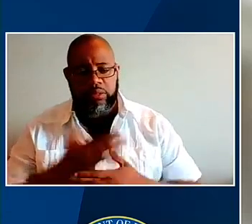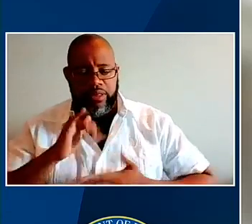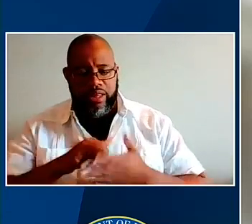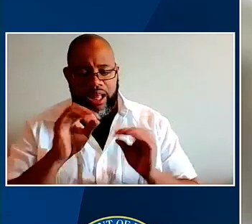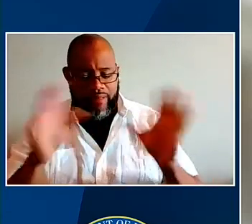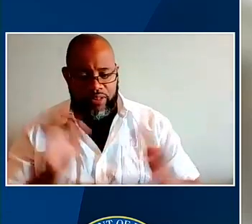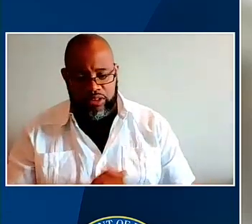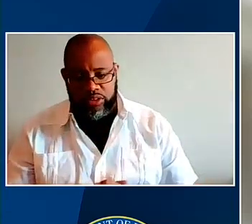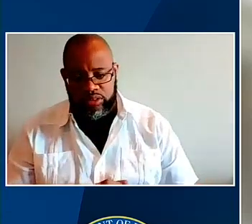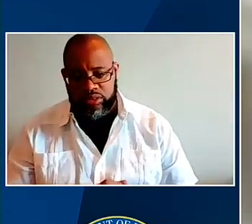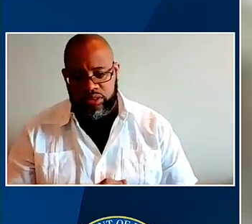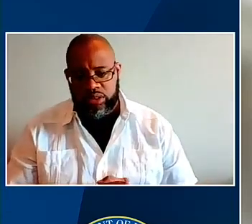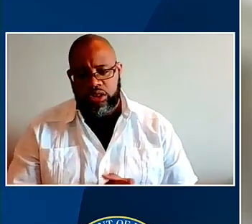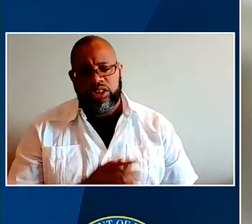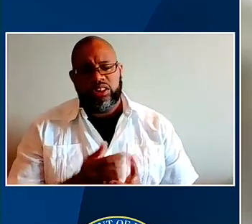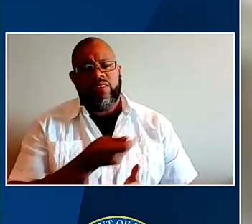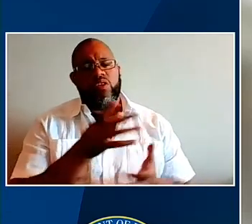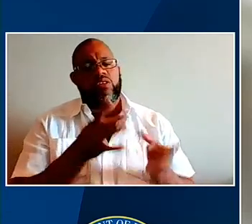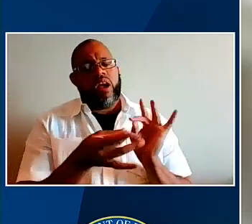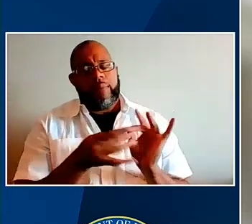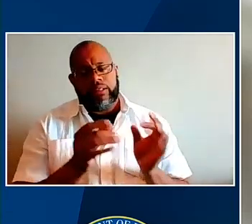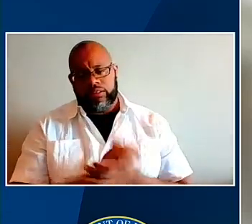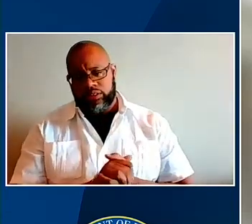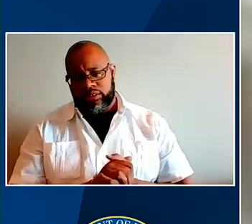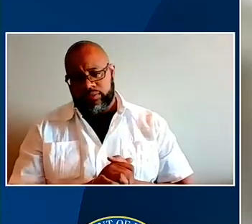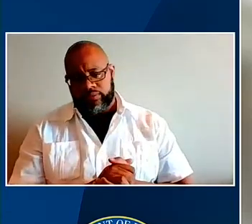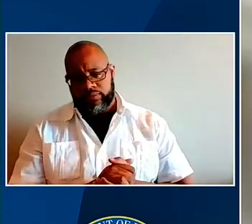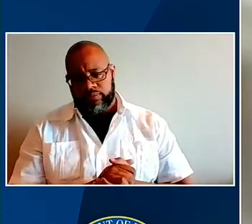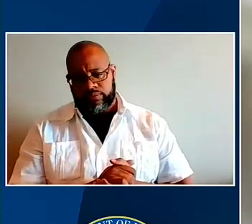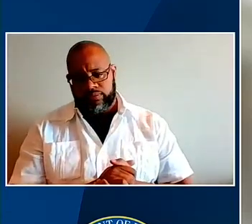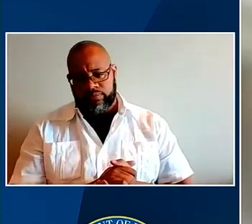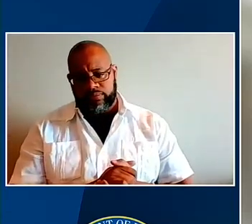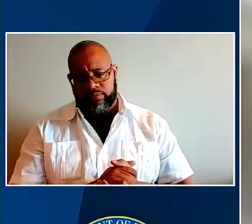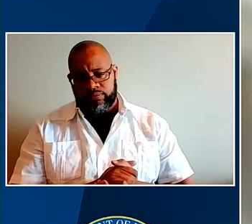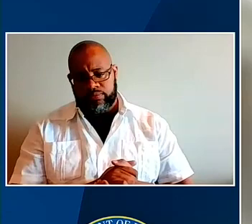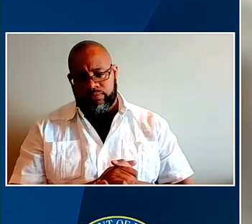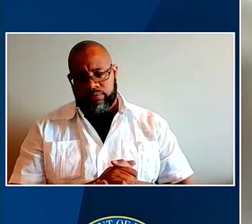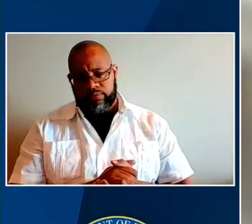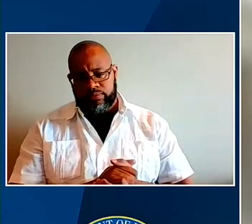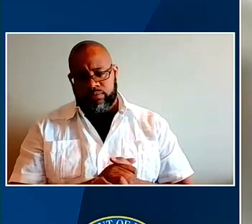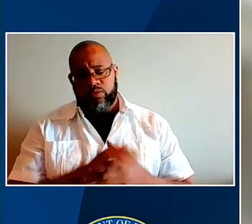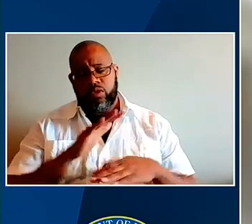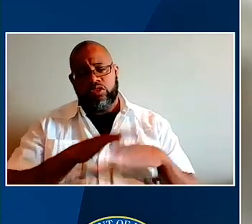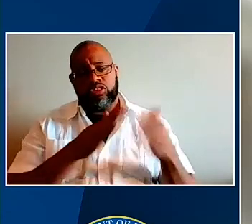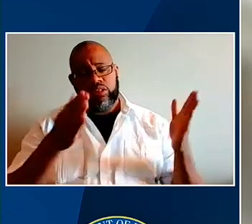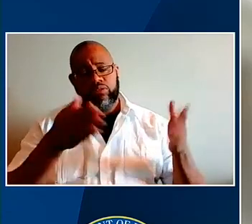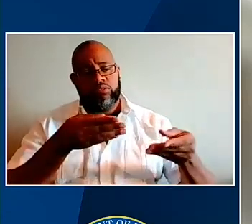So just a couple comments on the general reciprocity debate.